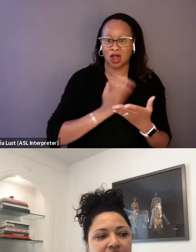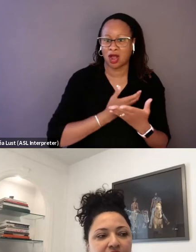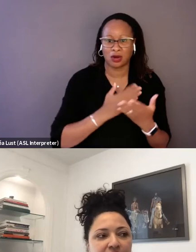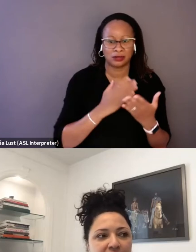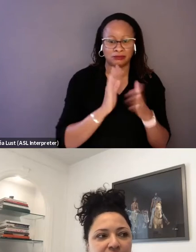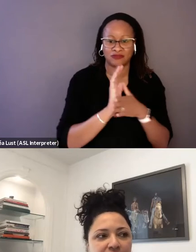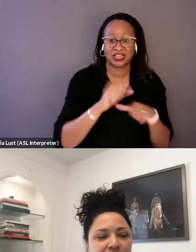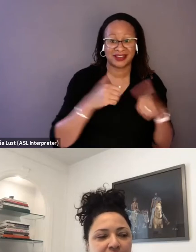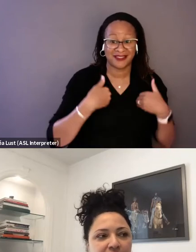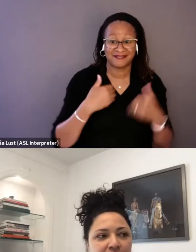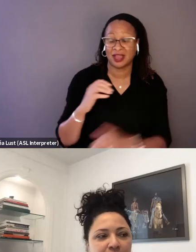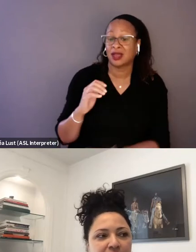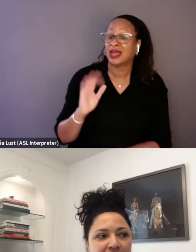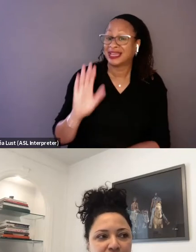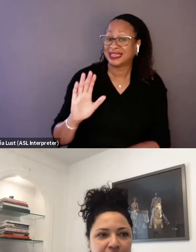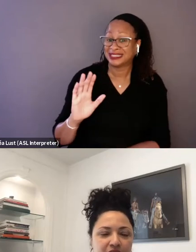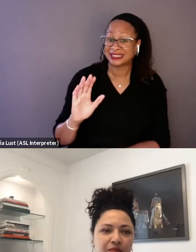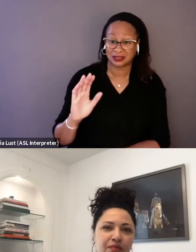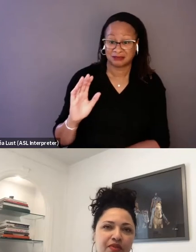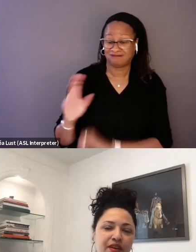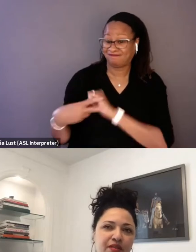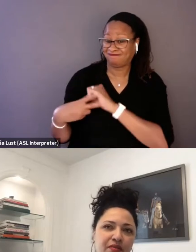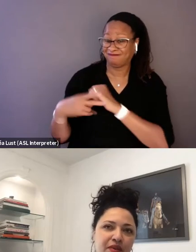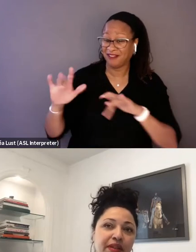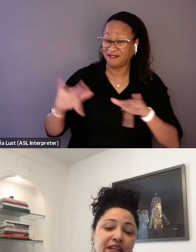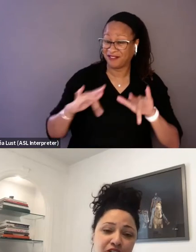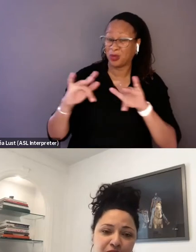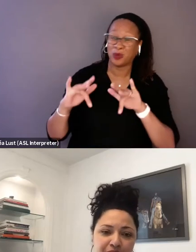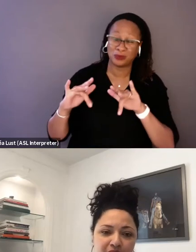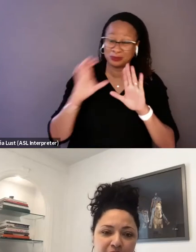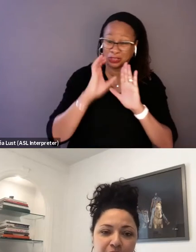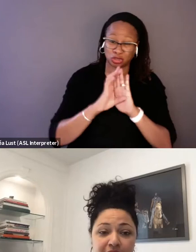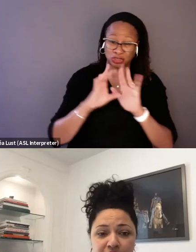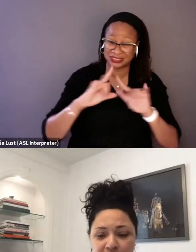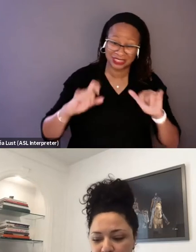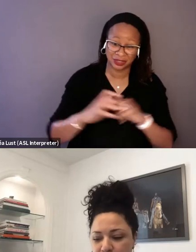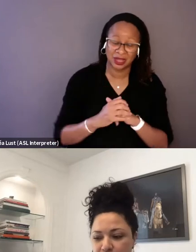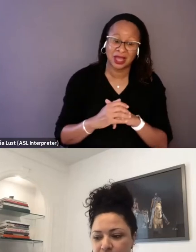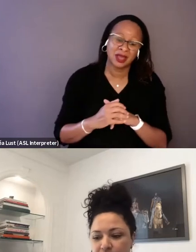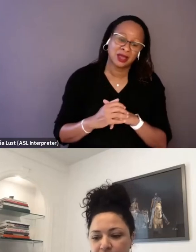His archival was actually or the relationship there was actually as a result,